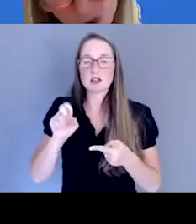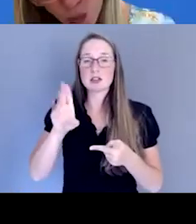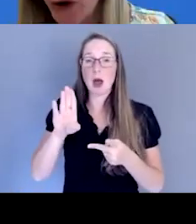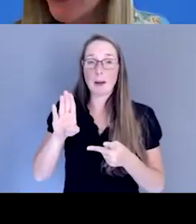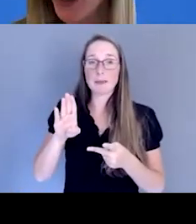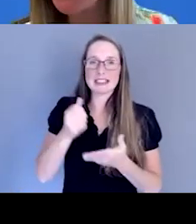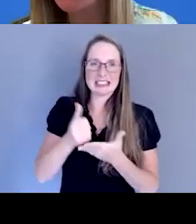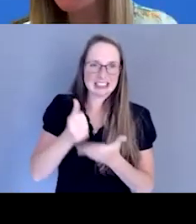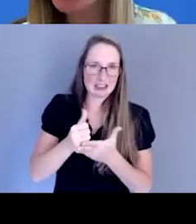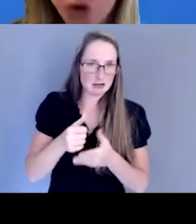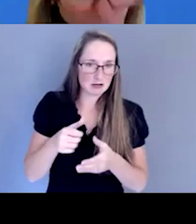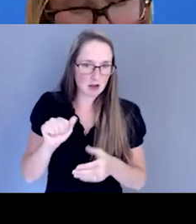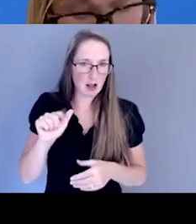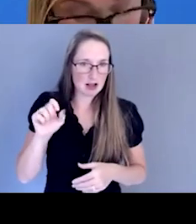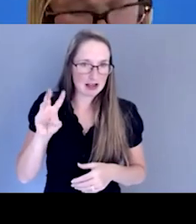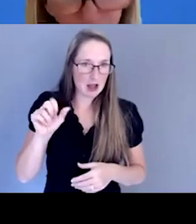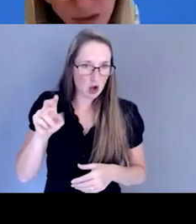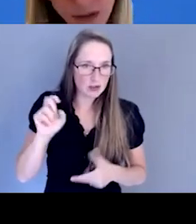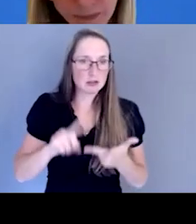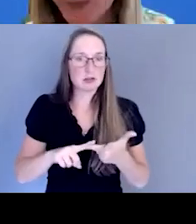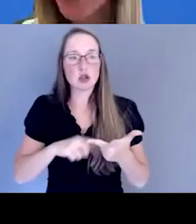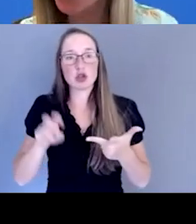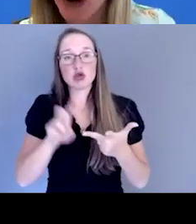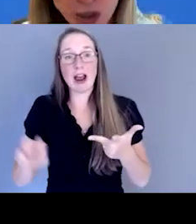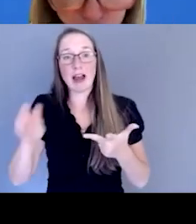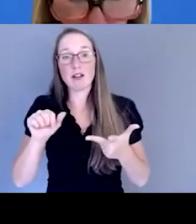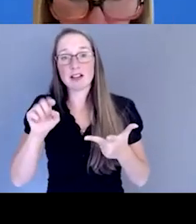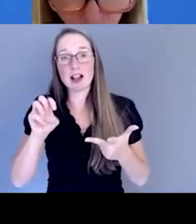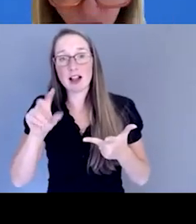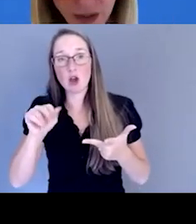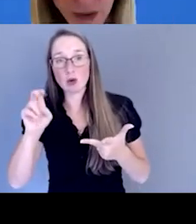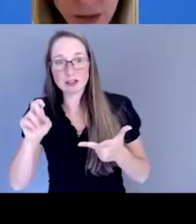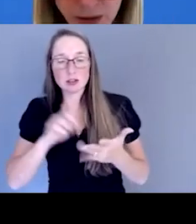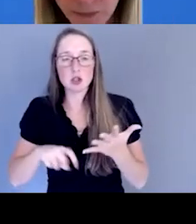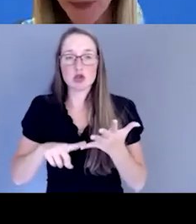You're aware of that. Travel allowances, registration fees,